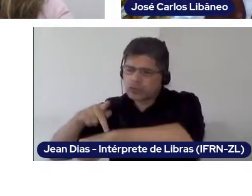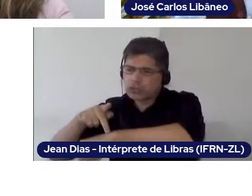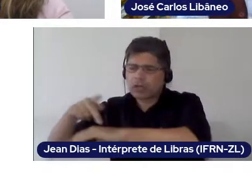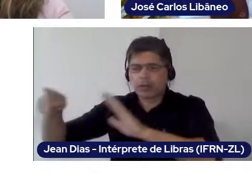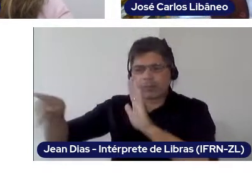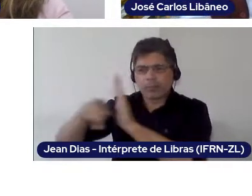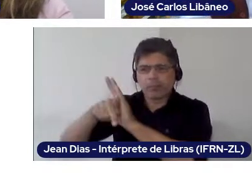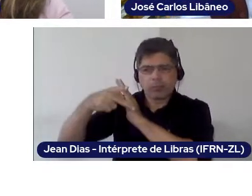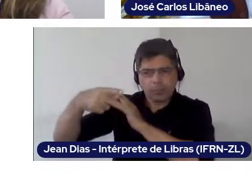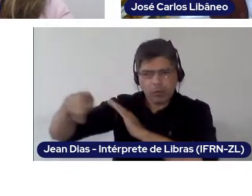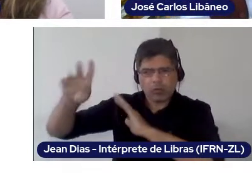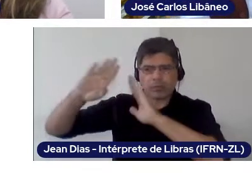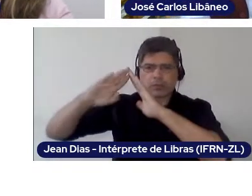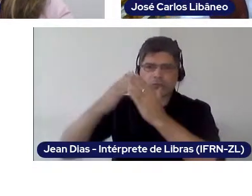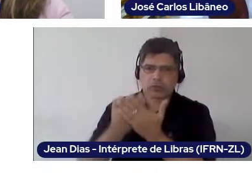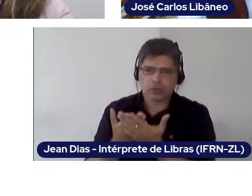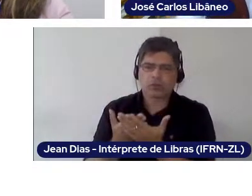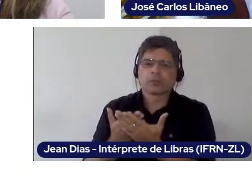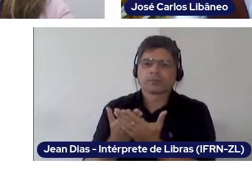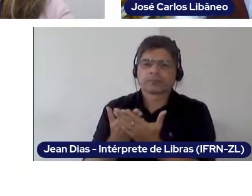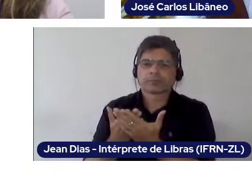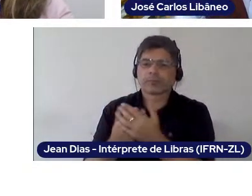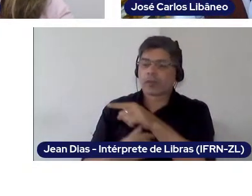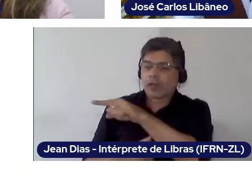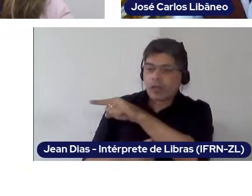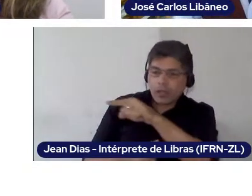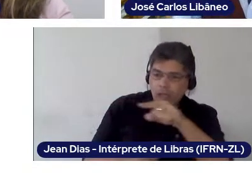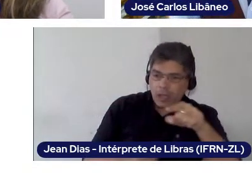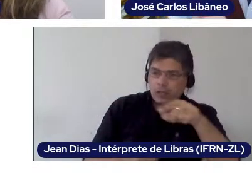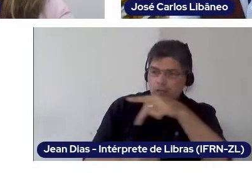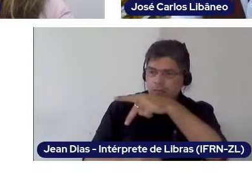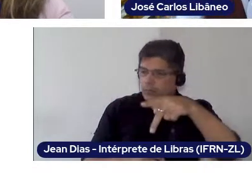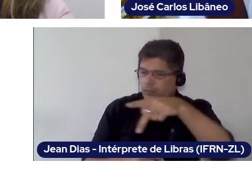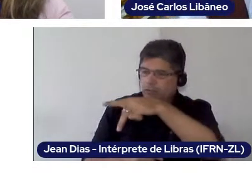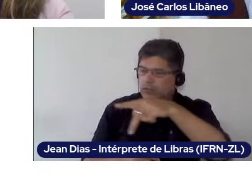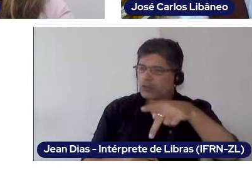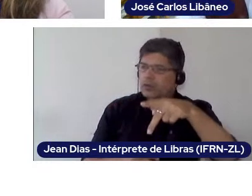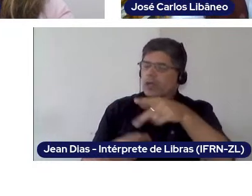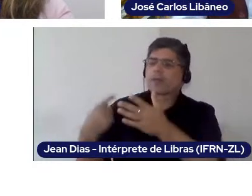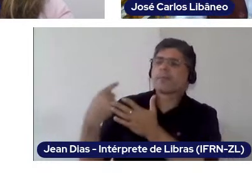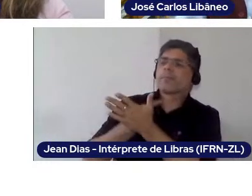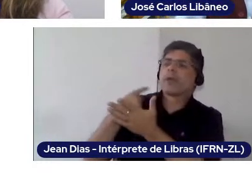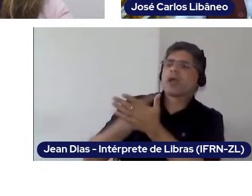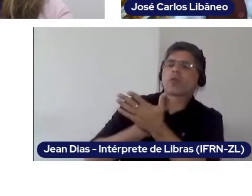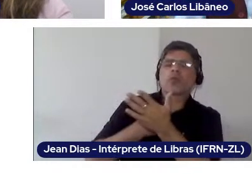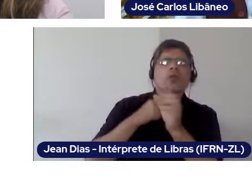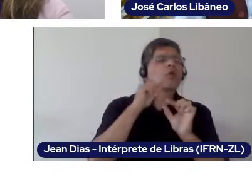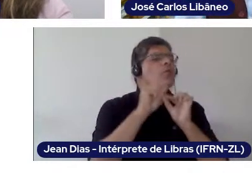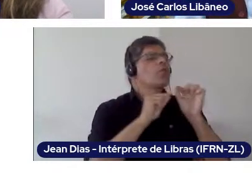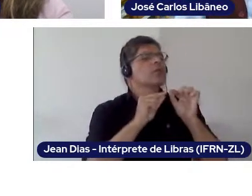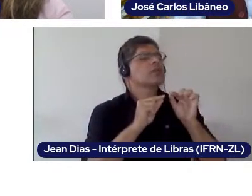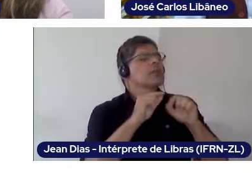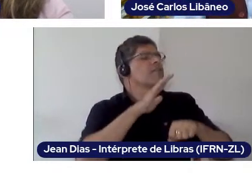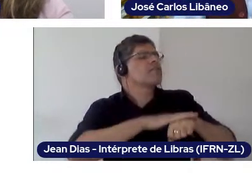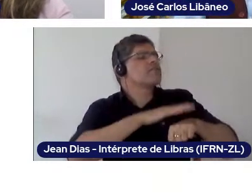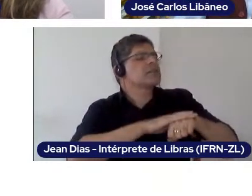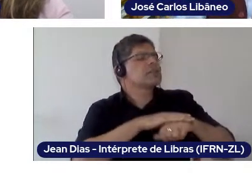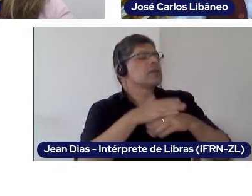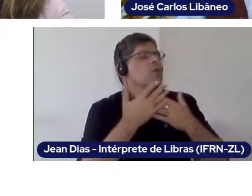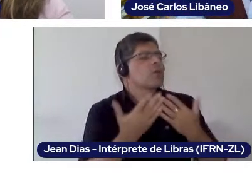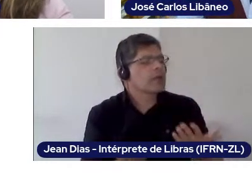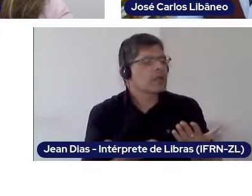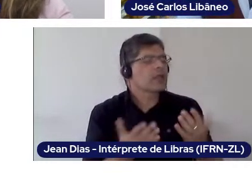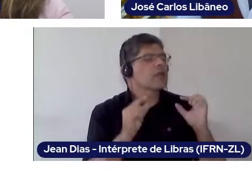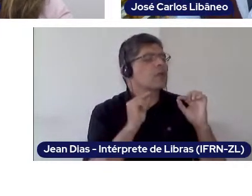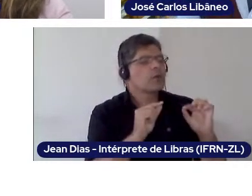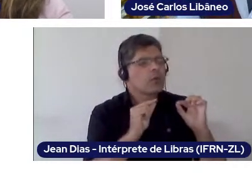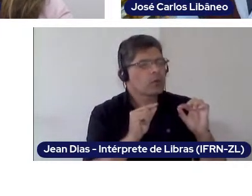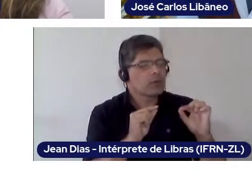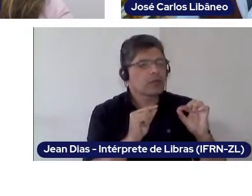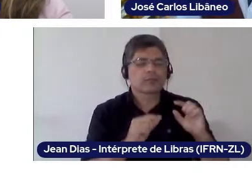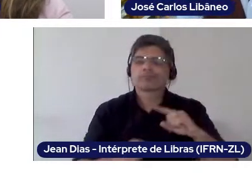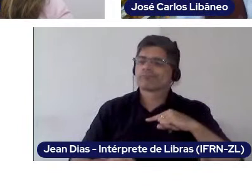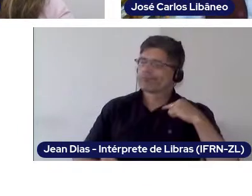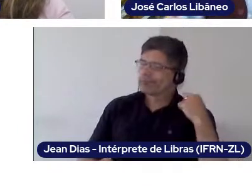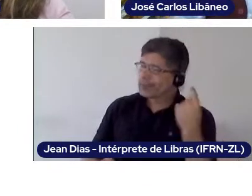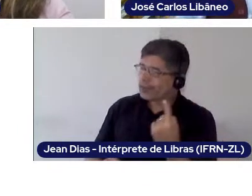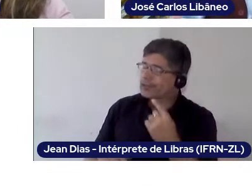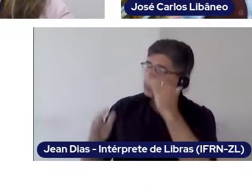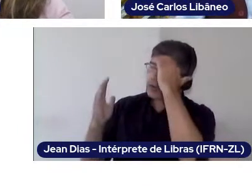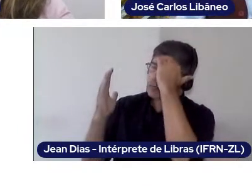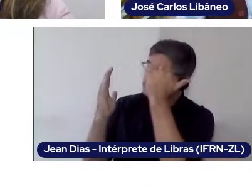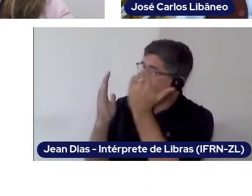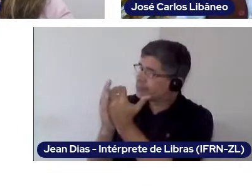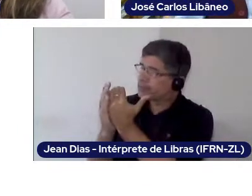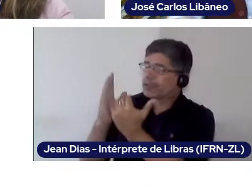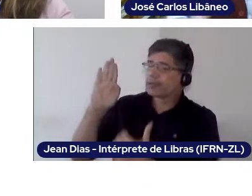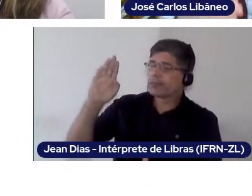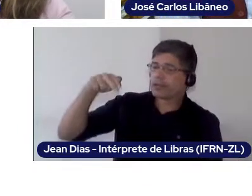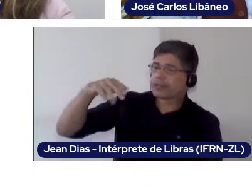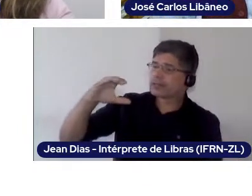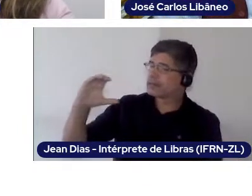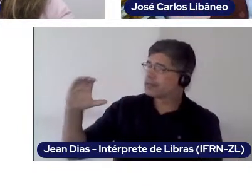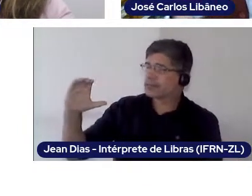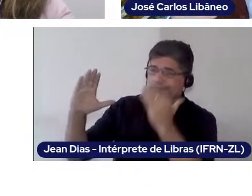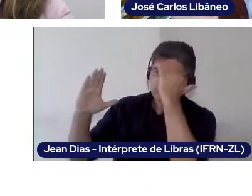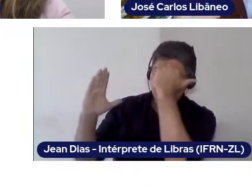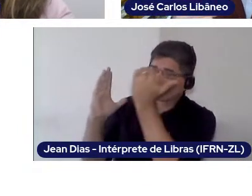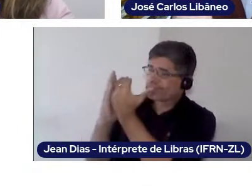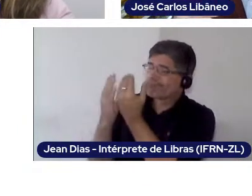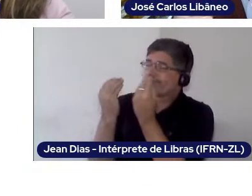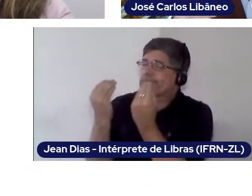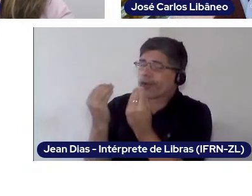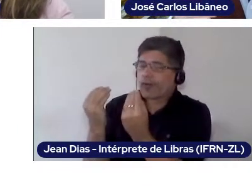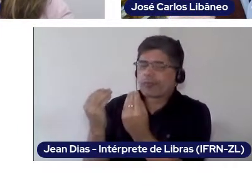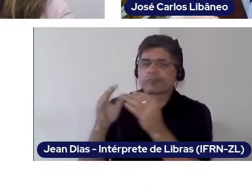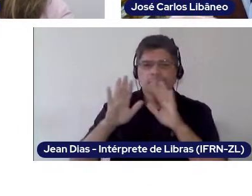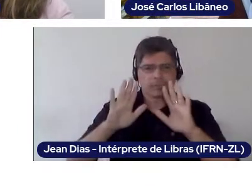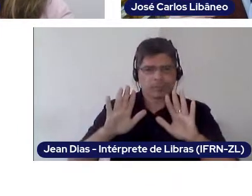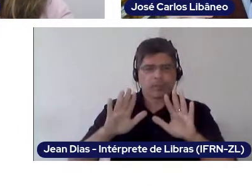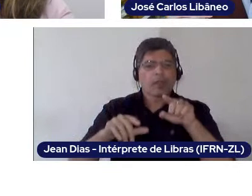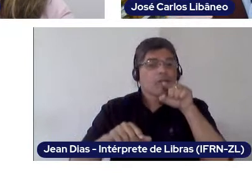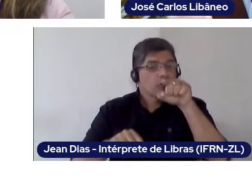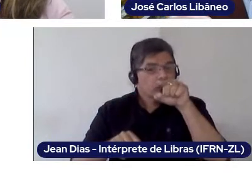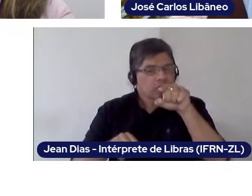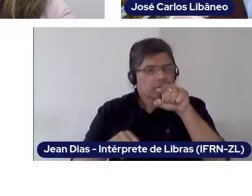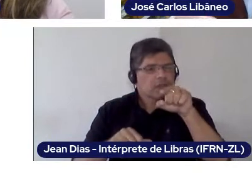Teachers commonly ask me "what should we do? We have to comply with BNCC". Guys, take a look at what you can comply minimally with BNCC